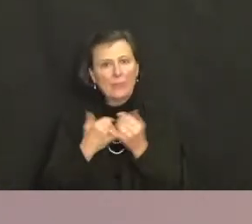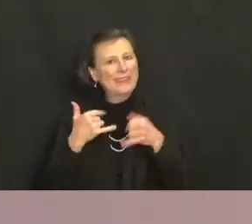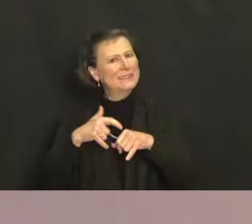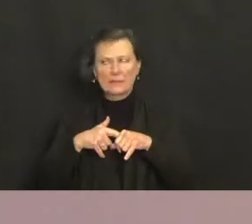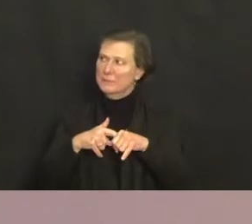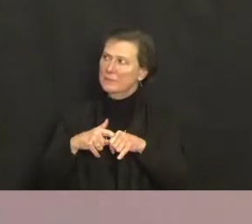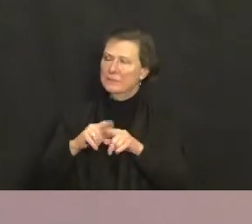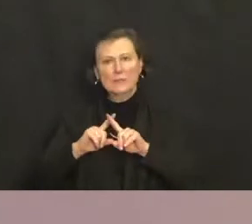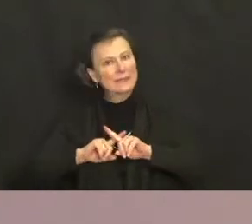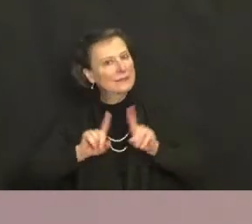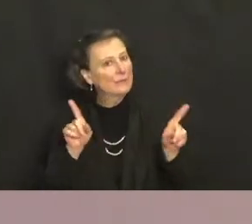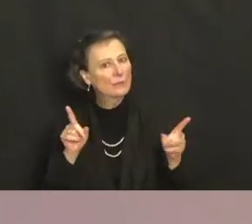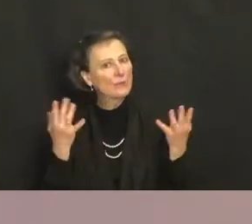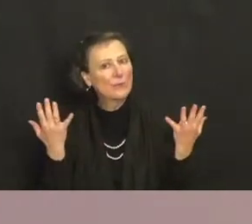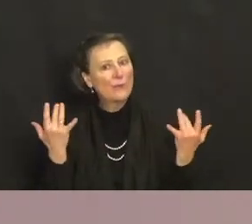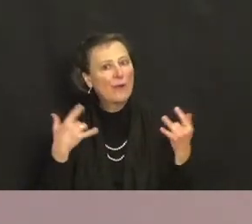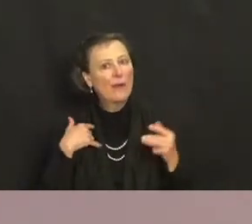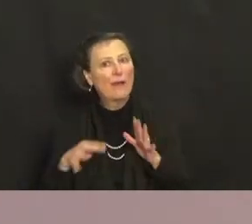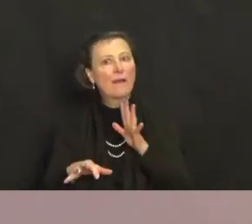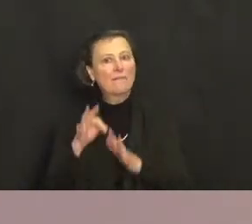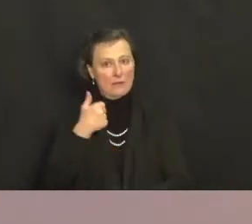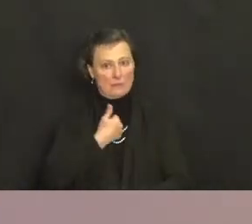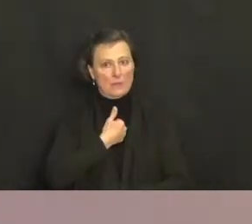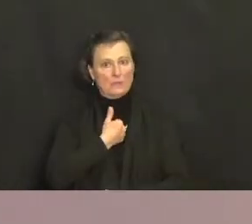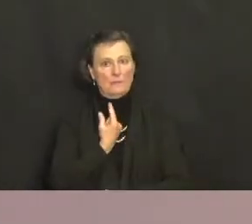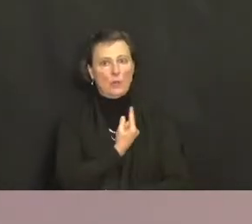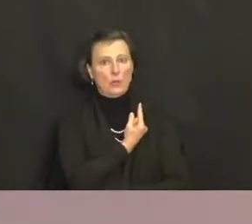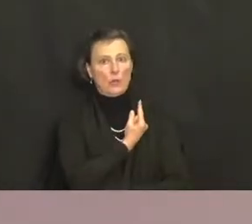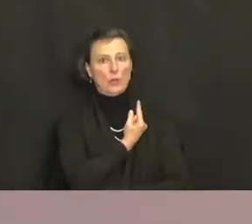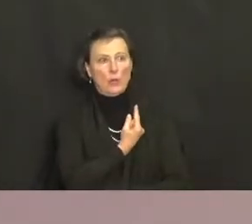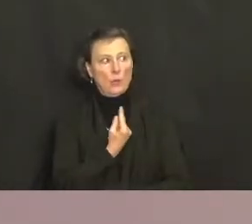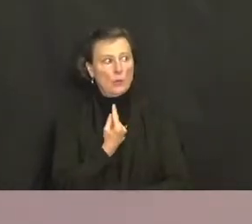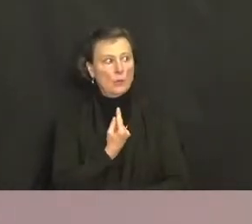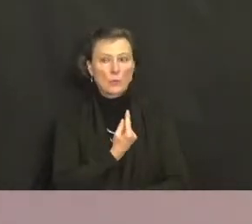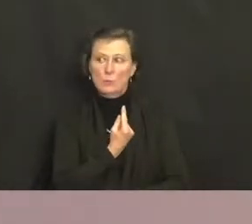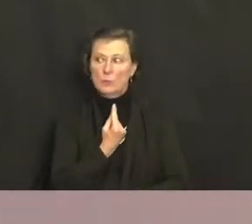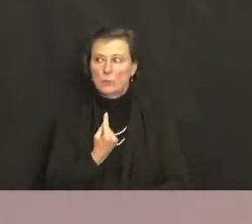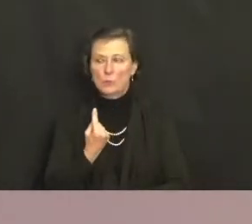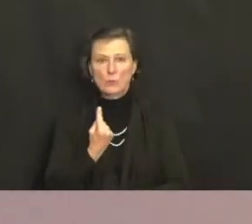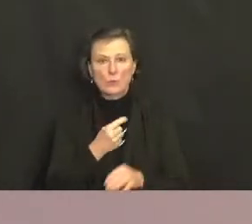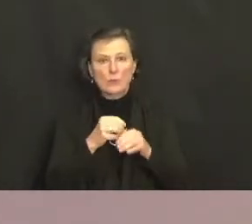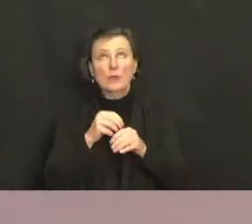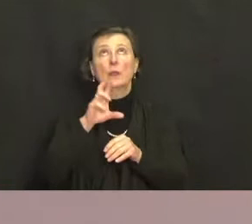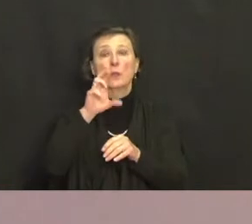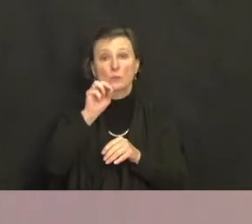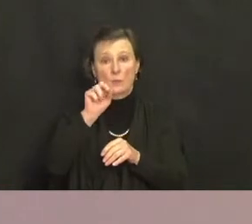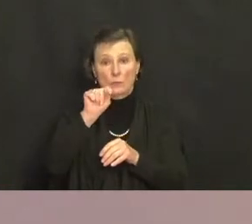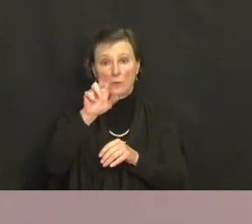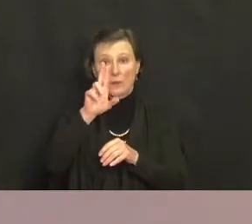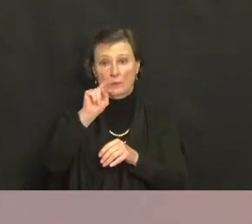Because, I found myself all alone, all alone, in the rotunda of the Capitol.